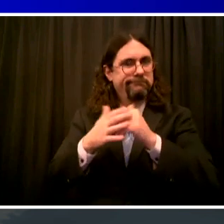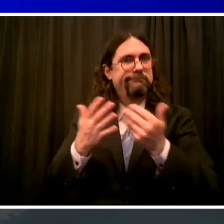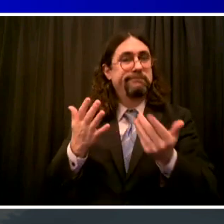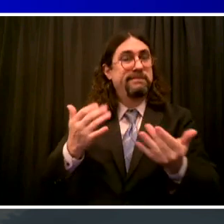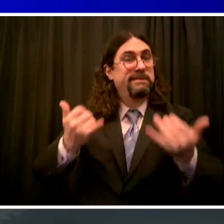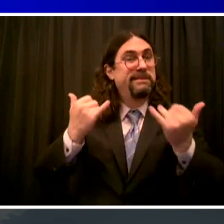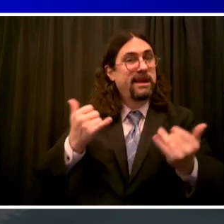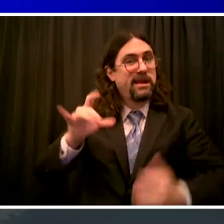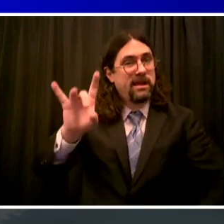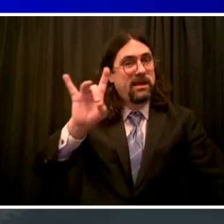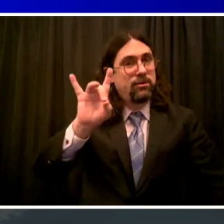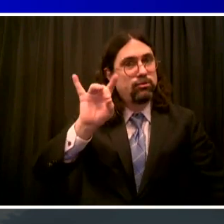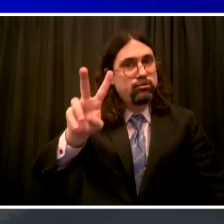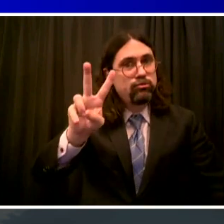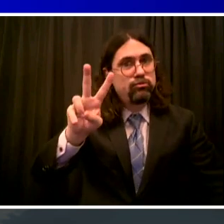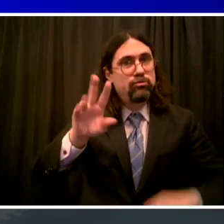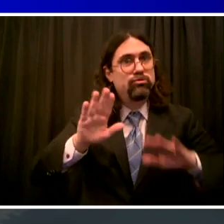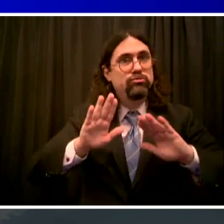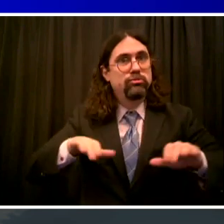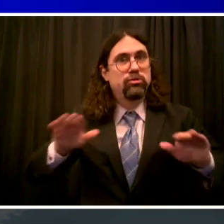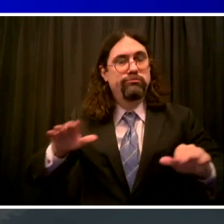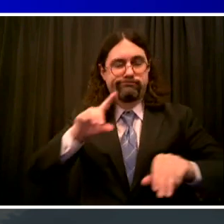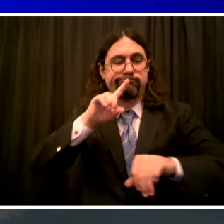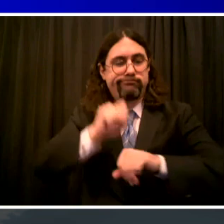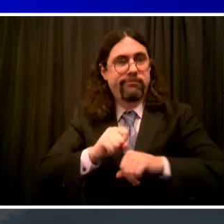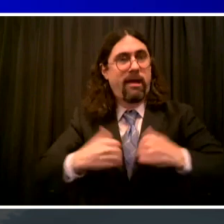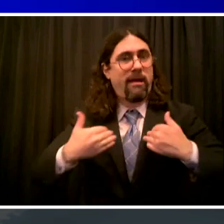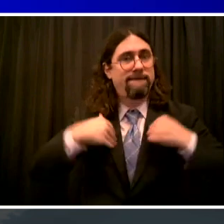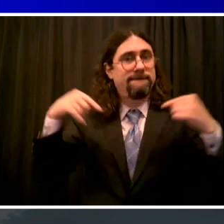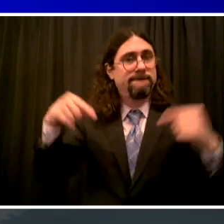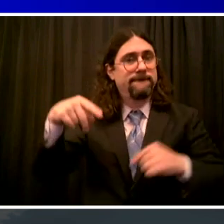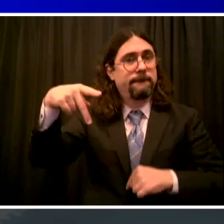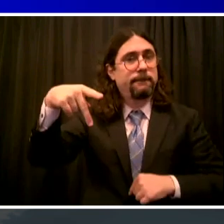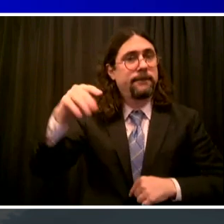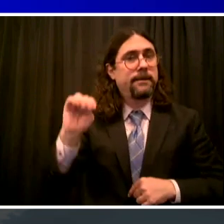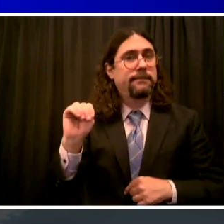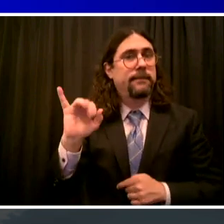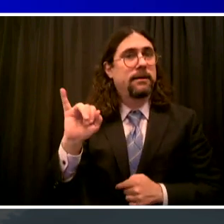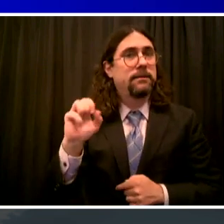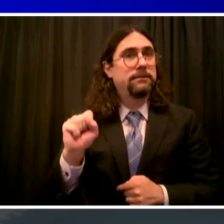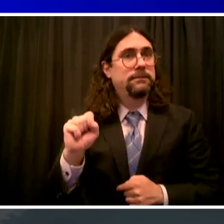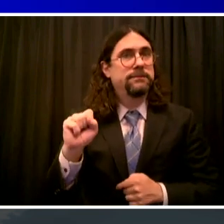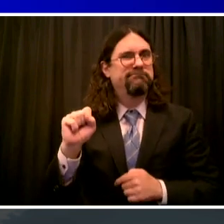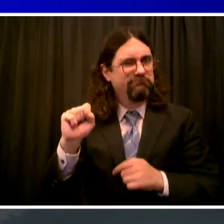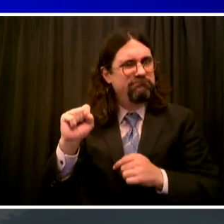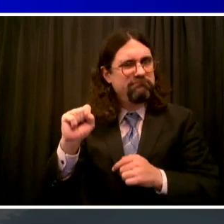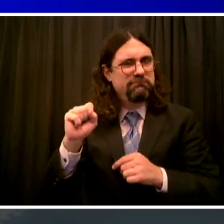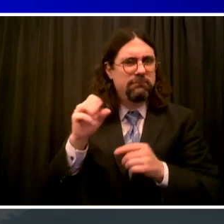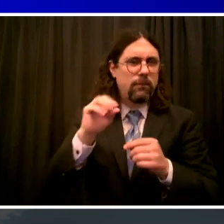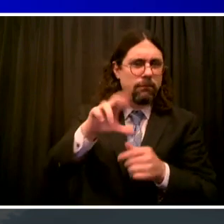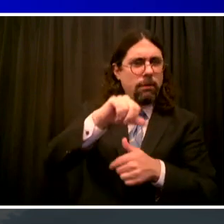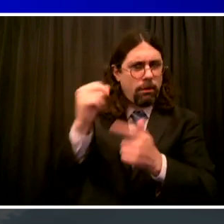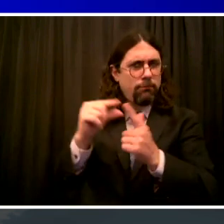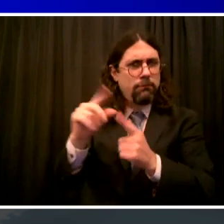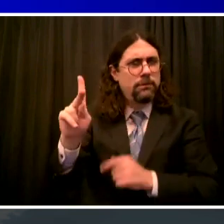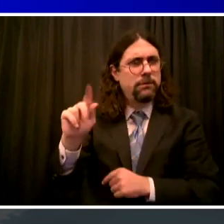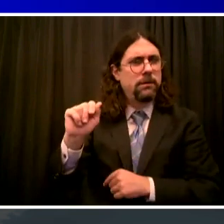IN NEW YORK CITY. WE NOW HAVE 82 CONFIRMED CASES. THIS NUMBER HAS GONE UP CONSISTENTLY IN RECENT DAYS.